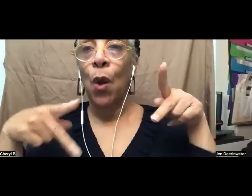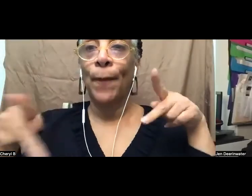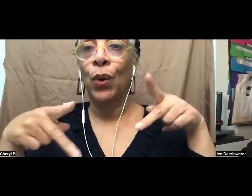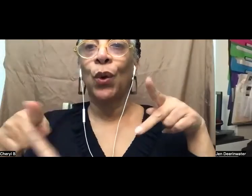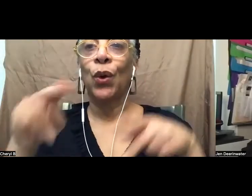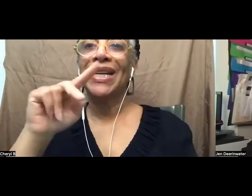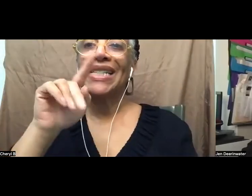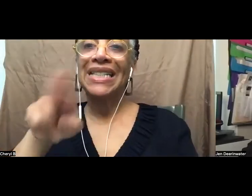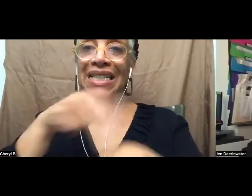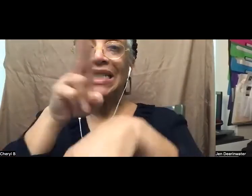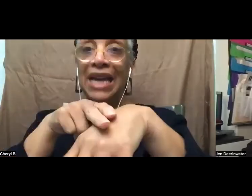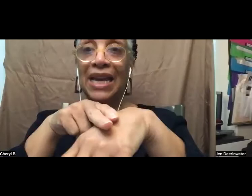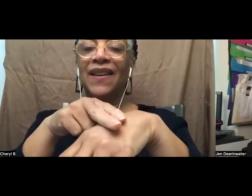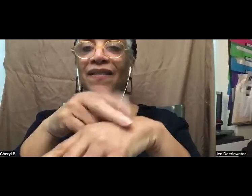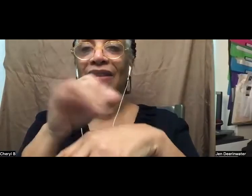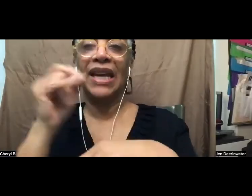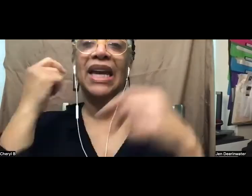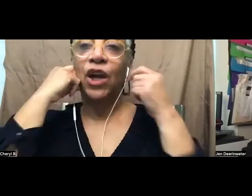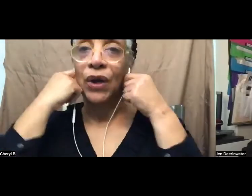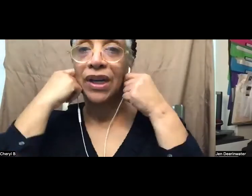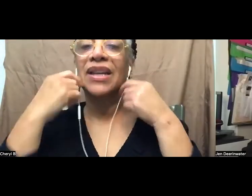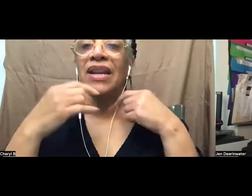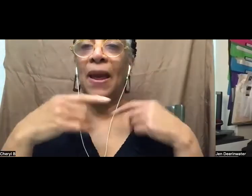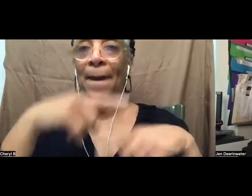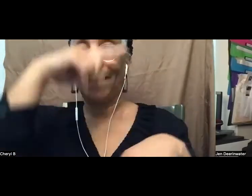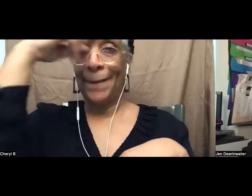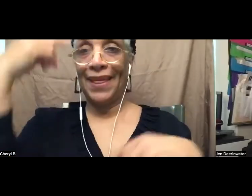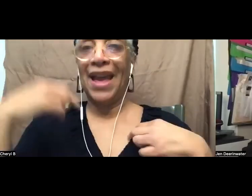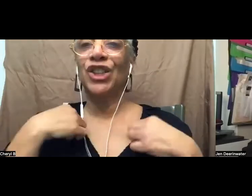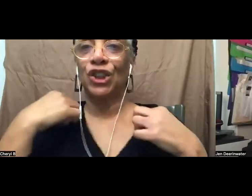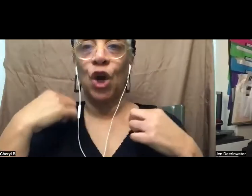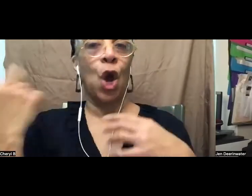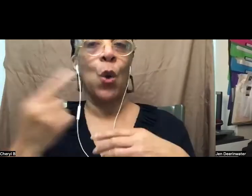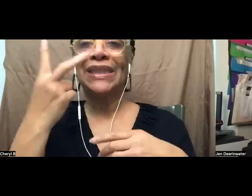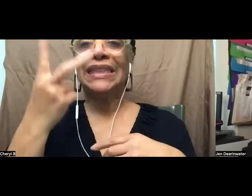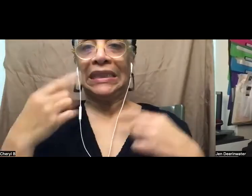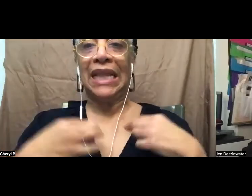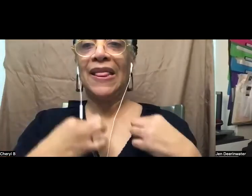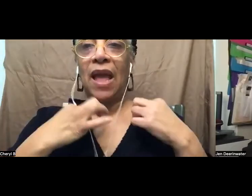and a black T-shirt that you can just see the top of it says in white bold lettering,